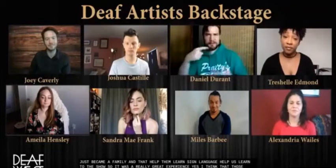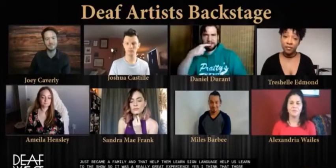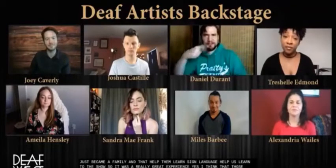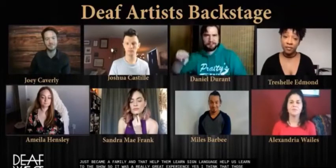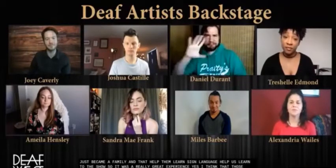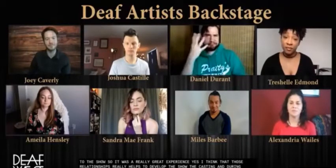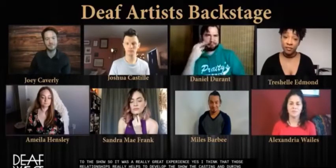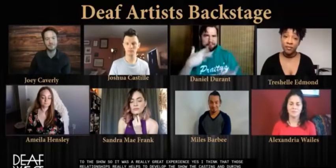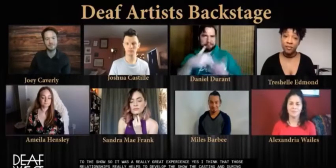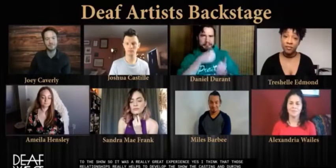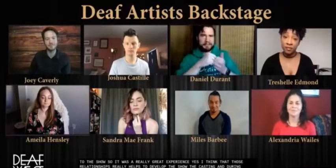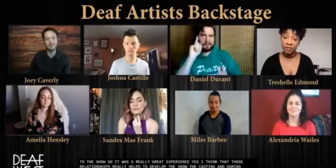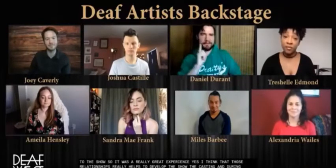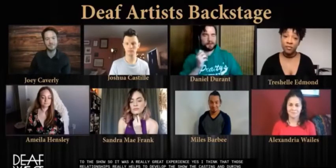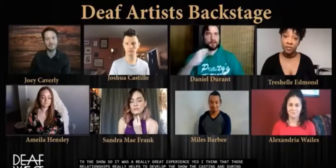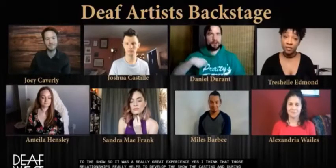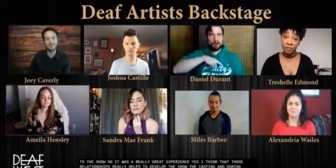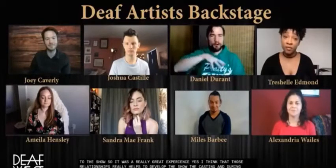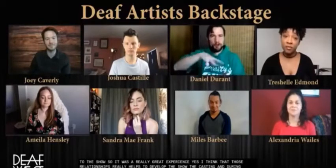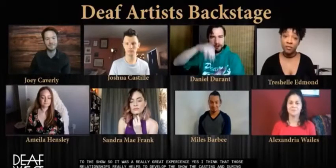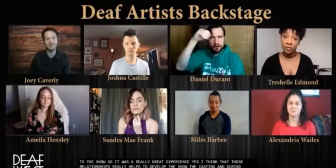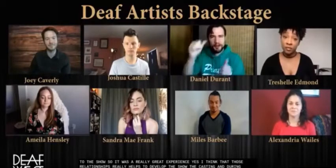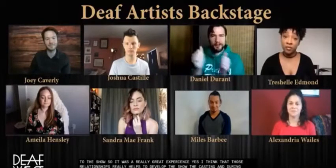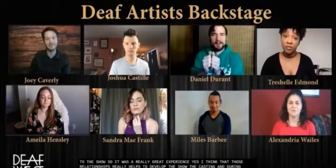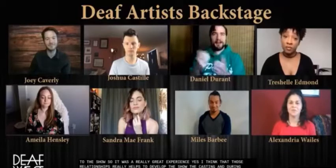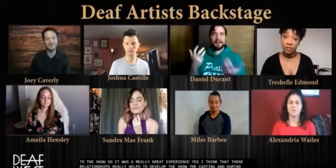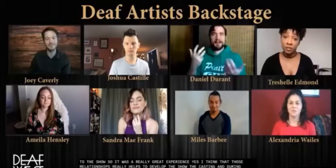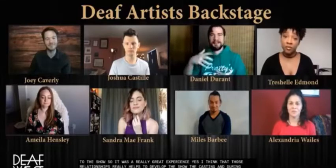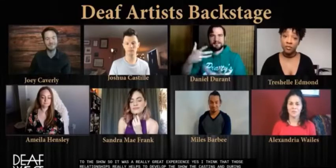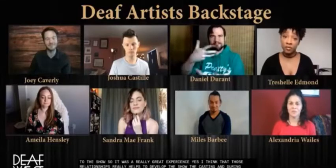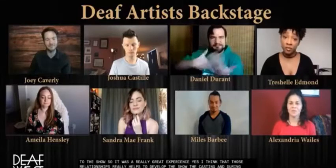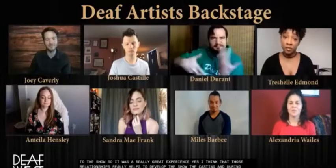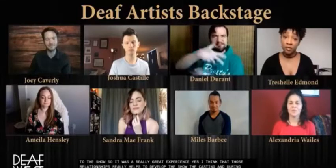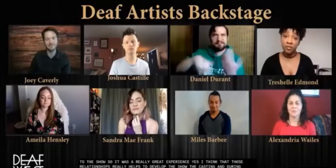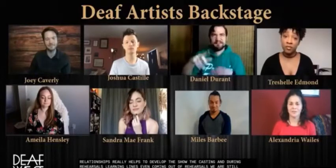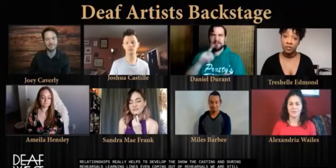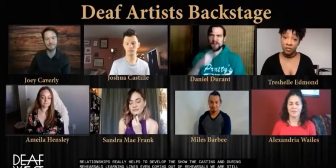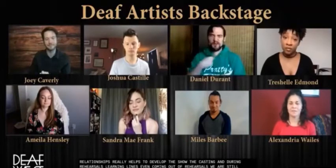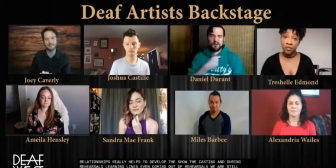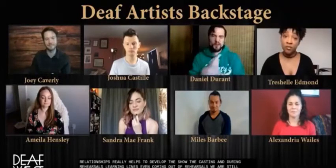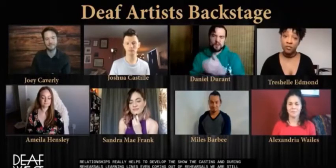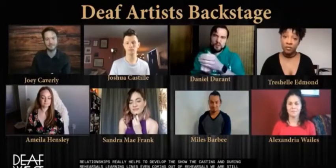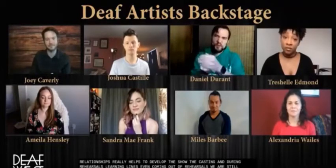And as Joey mentioned many of us came in without any musical theater experience from our side